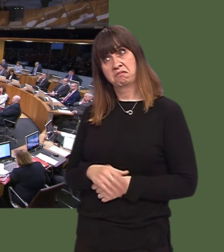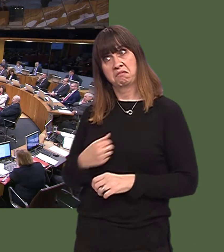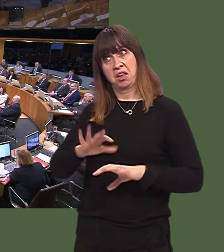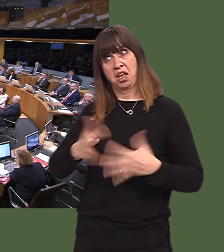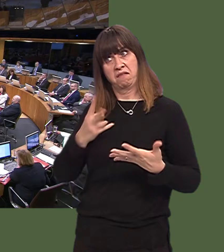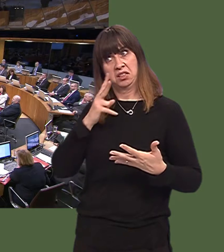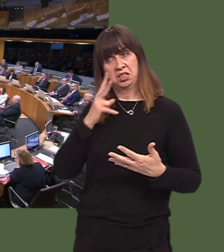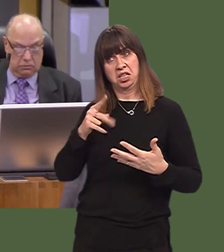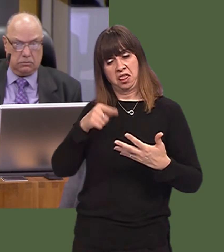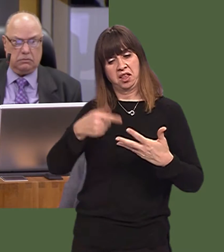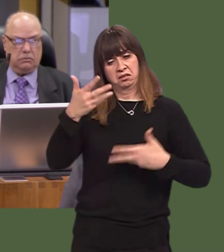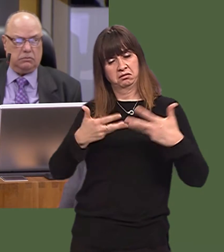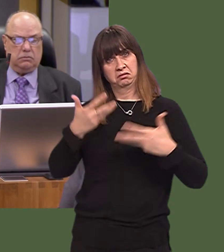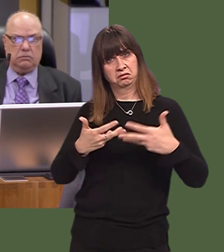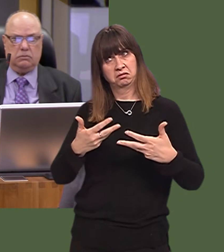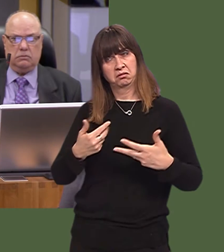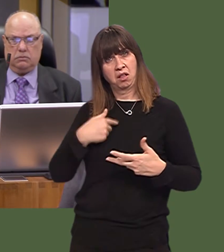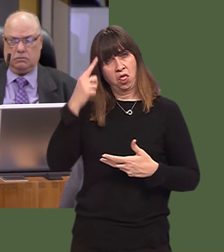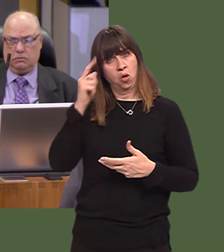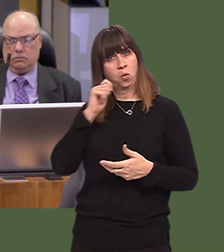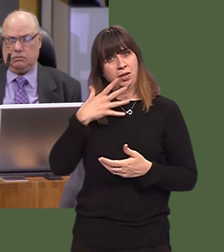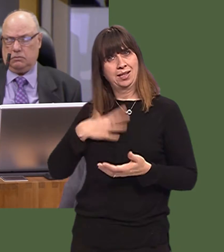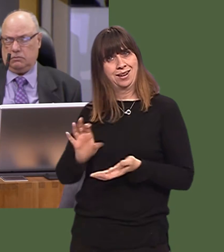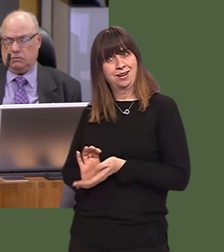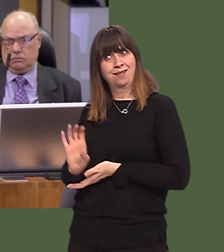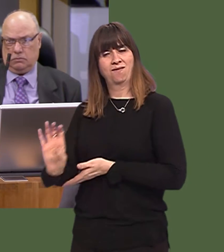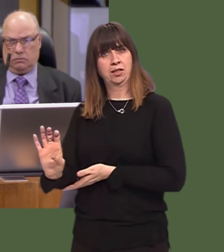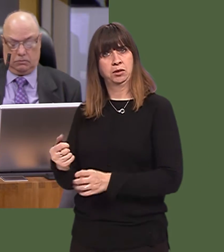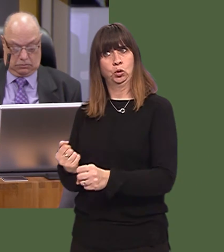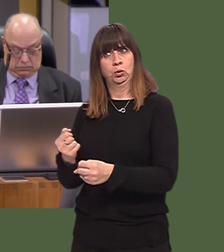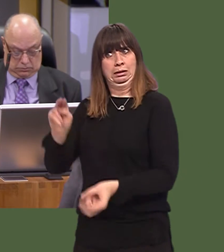seen the data, and I thought that some level of investment would be required to reduce